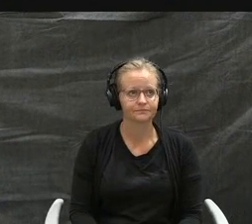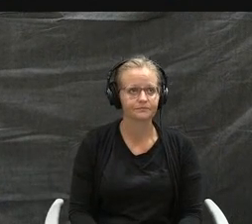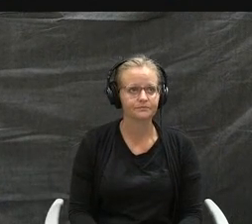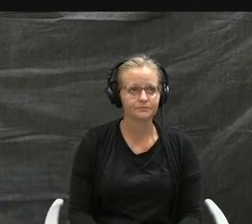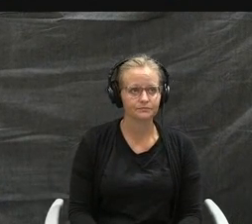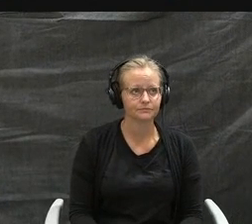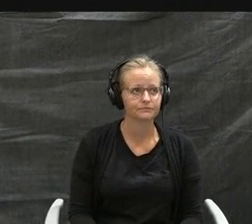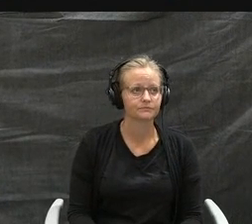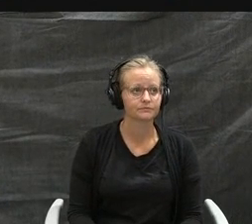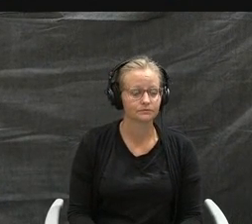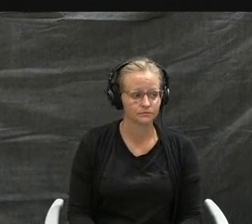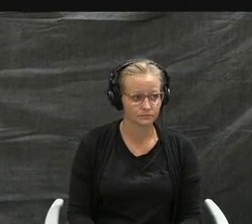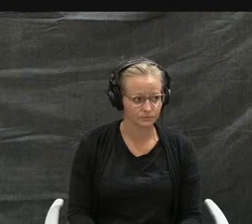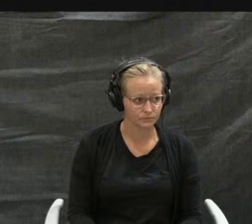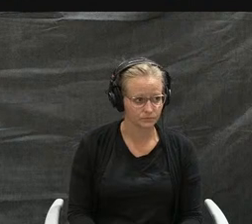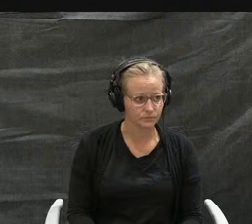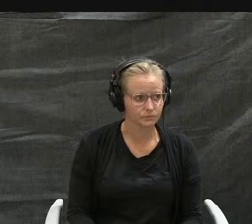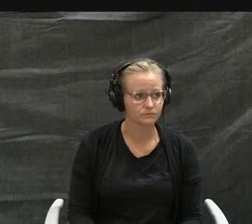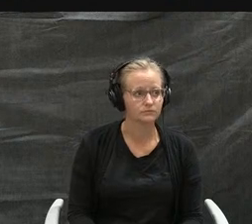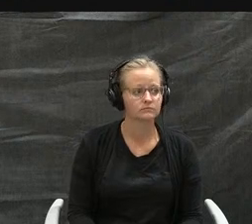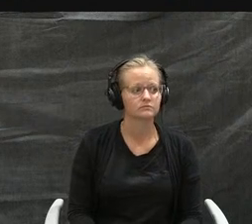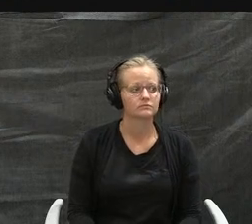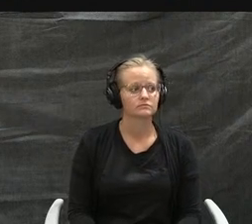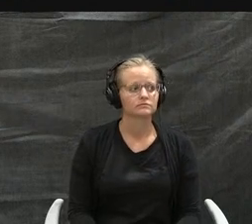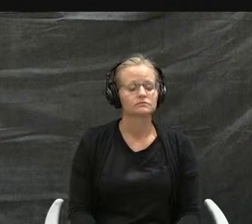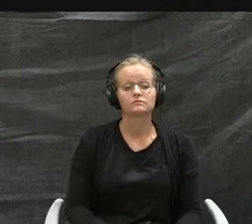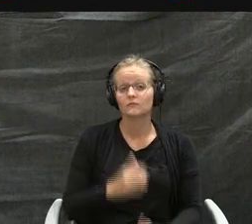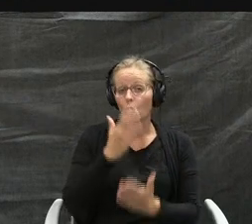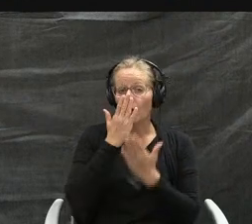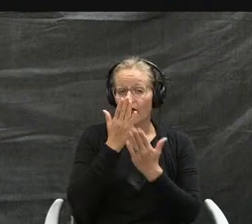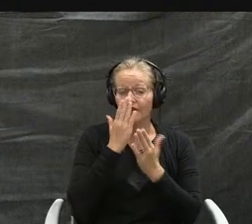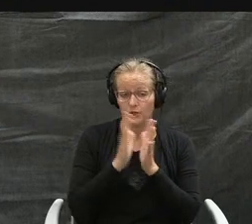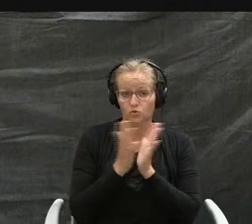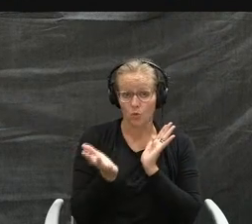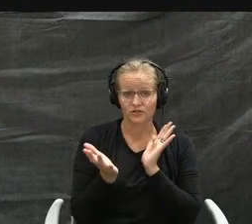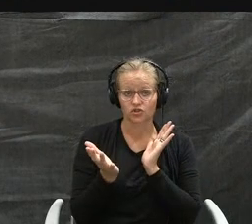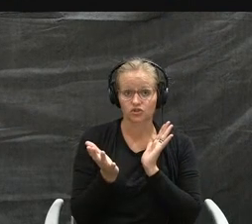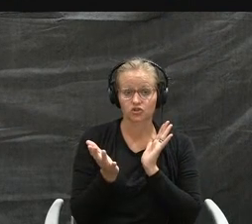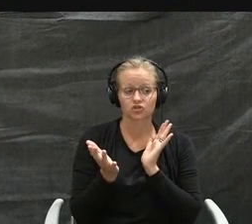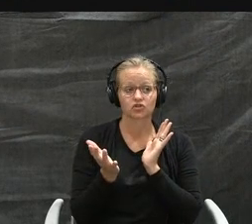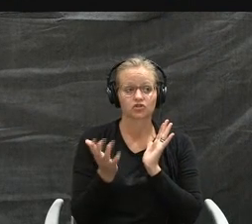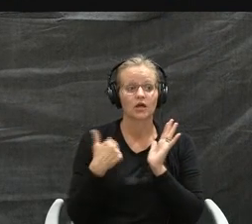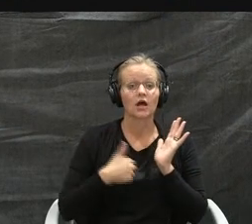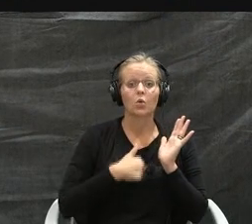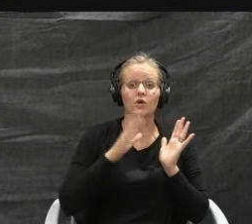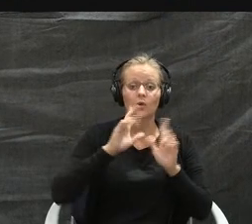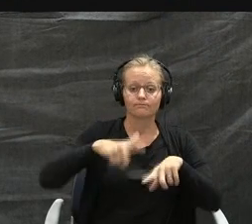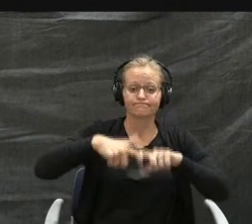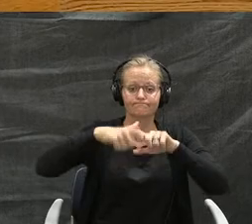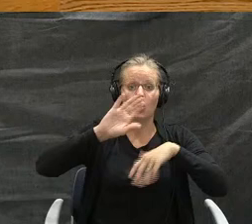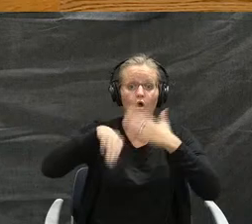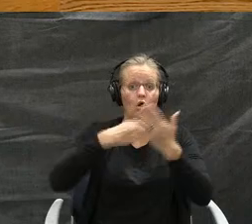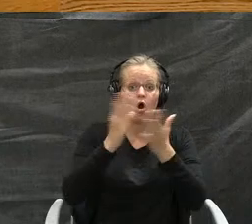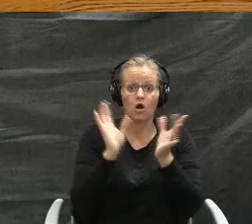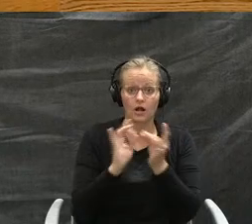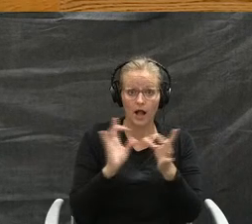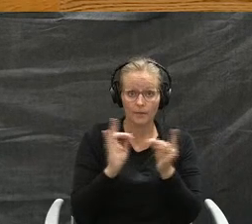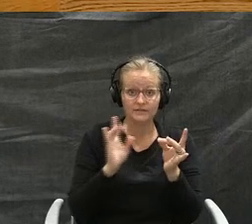As I mentioned earlier, we're going to hold all the comments so board members. If you want to continue writing down your.